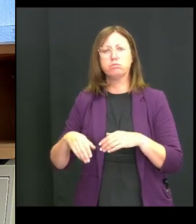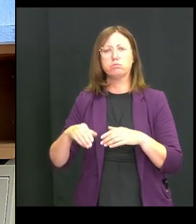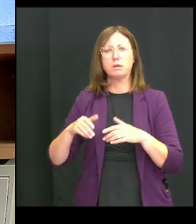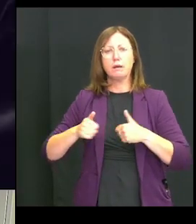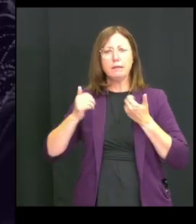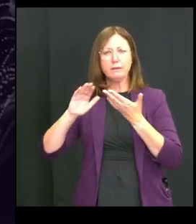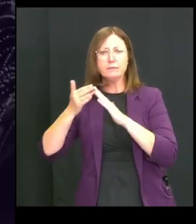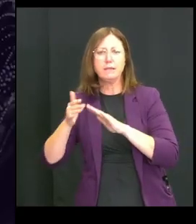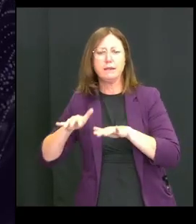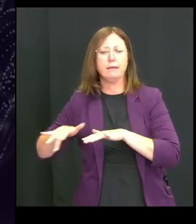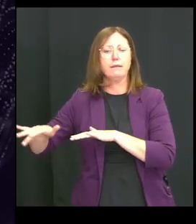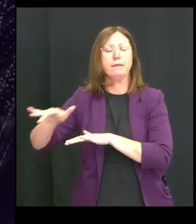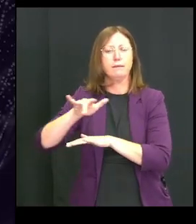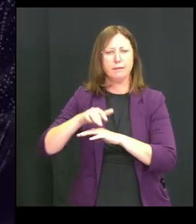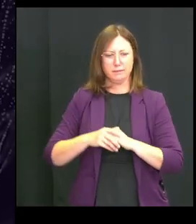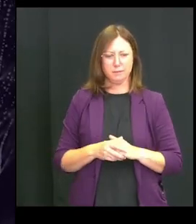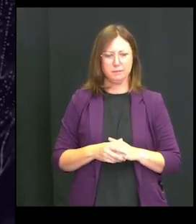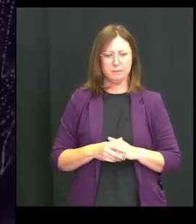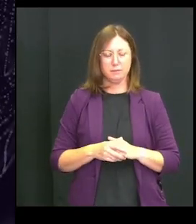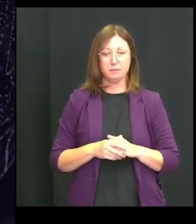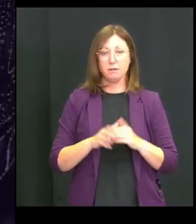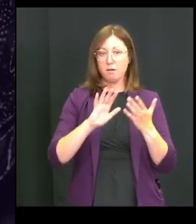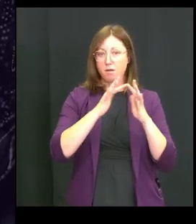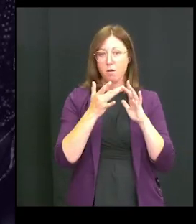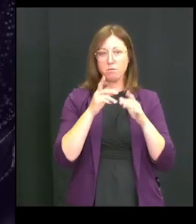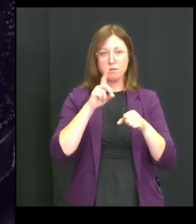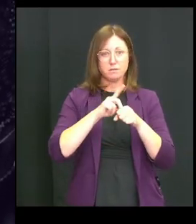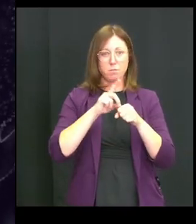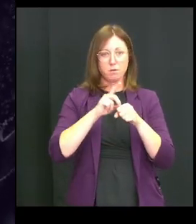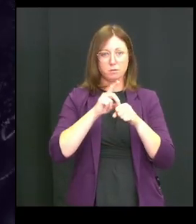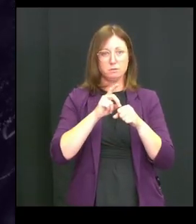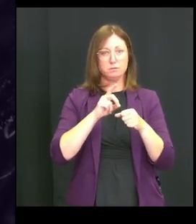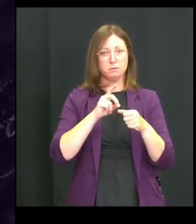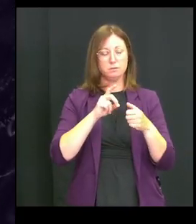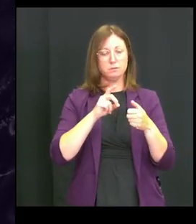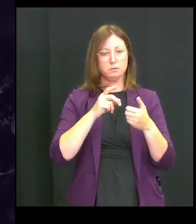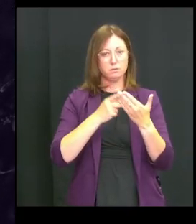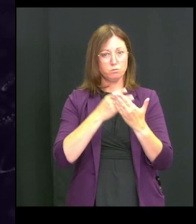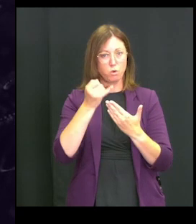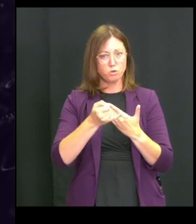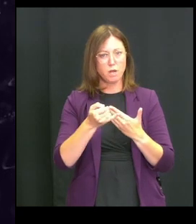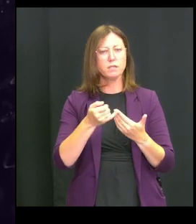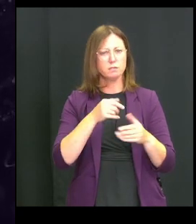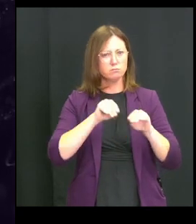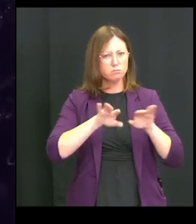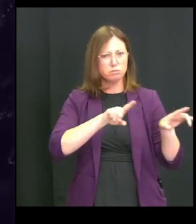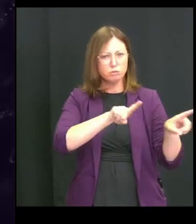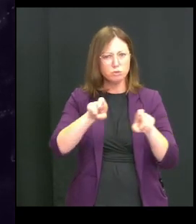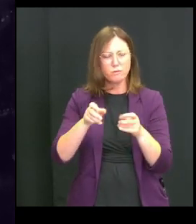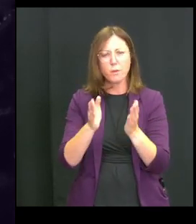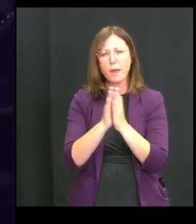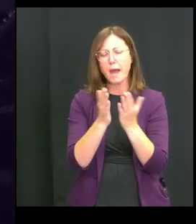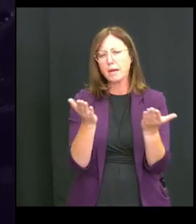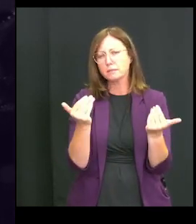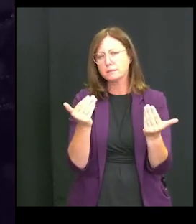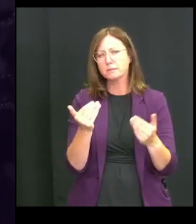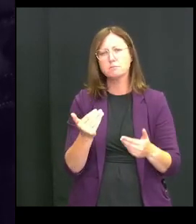In the Digital Democracy Project surveys, I asked respondents to give their best guess of the share of Conservative,